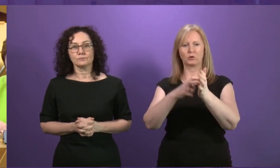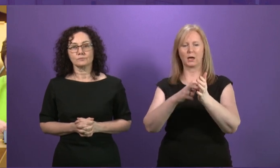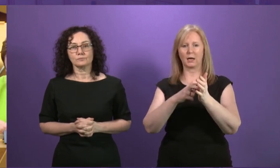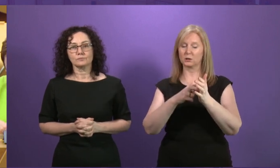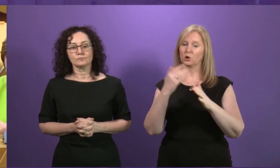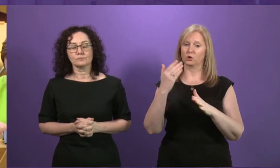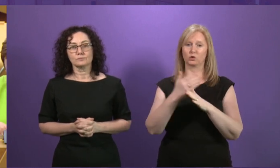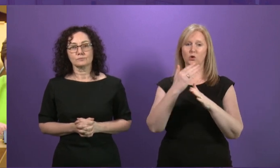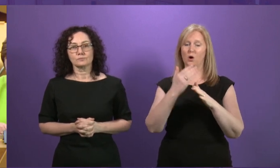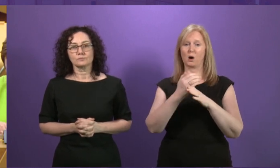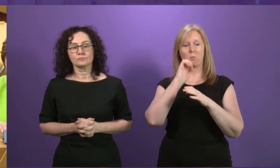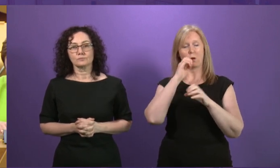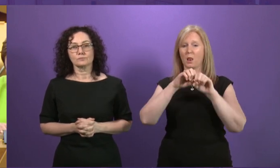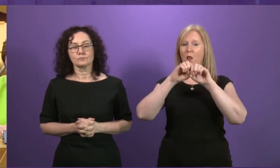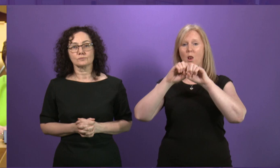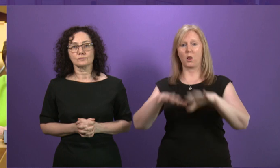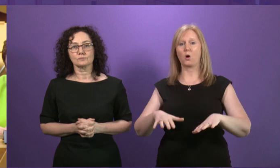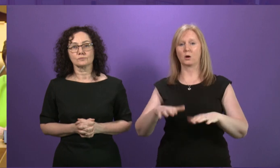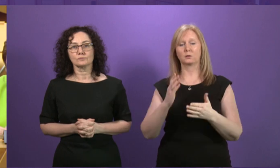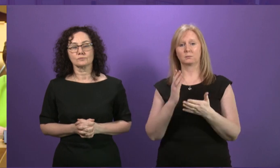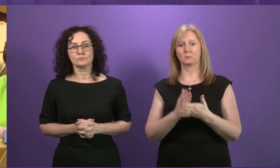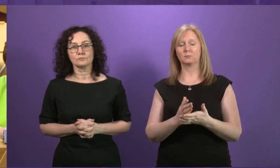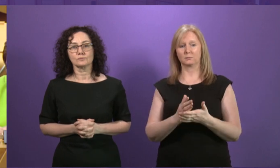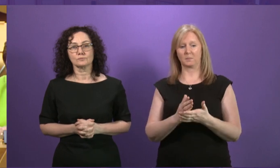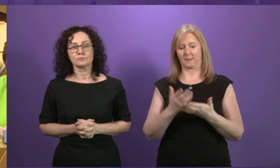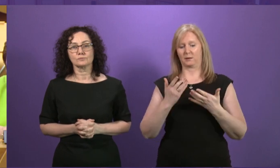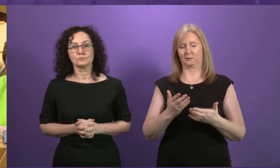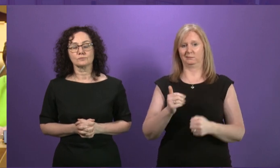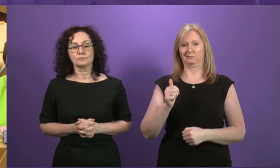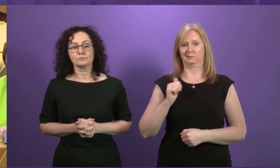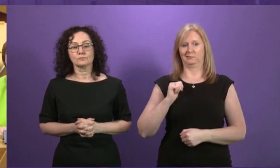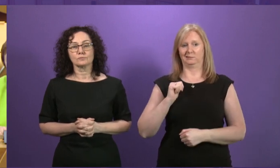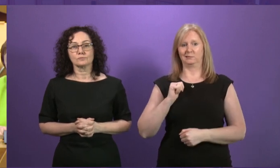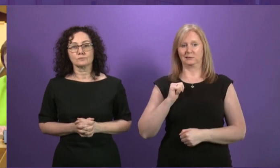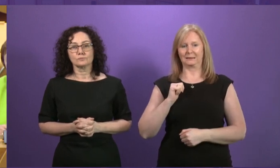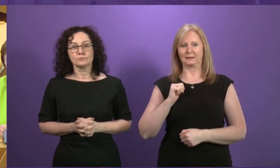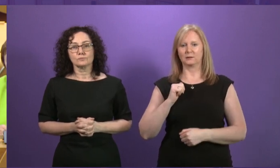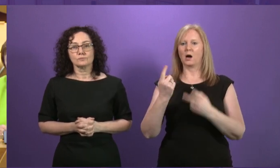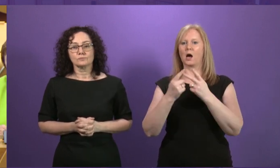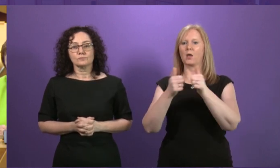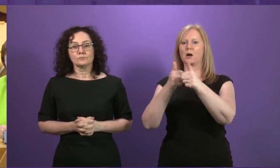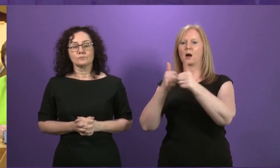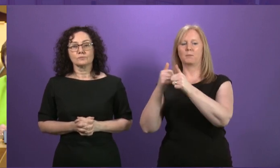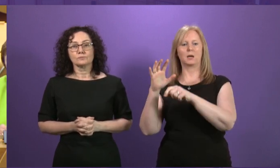jobs are now on the brink of being lost to state-sponsored companies and companies that